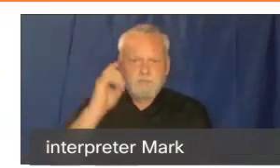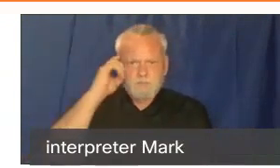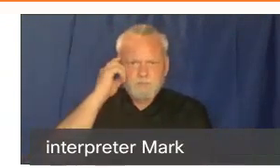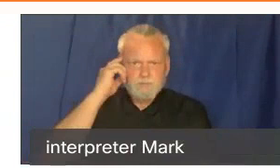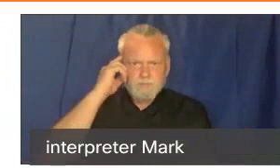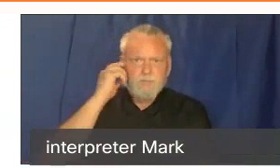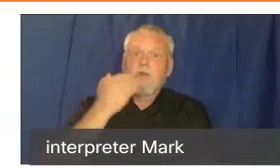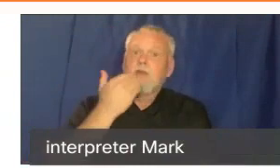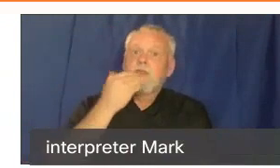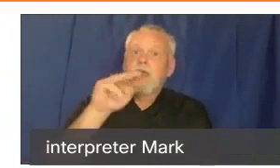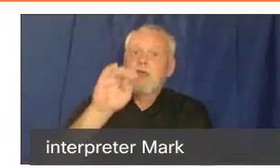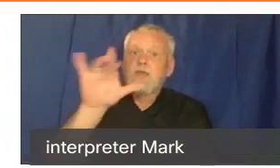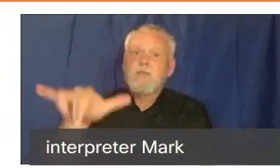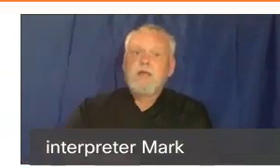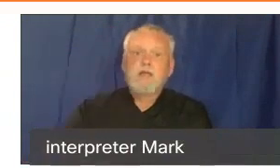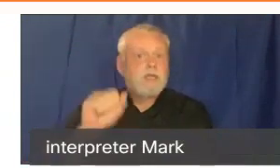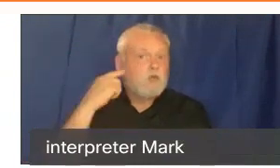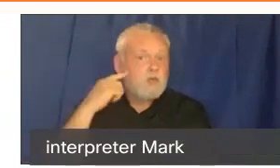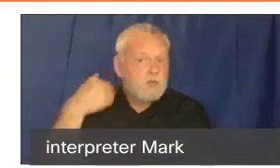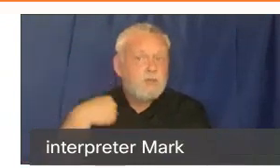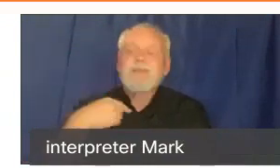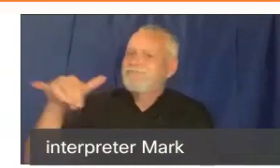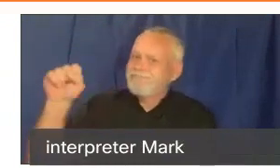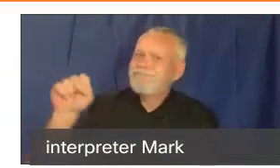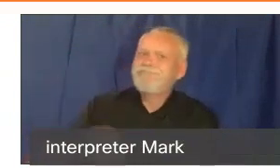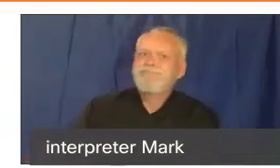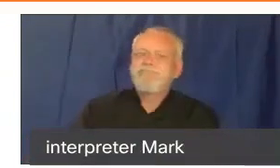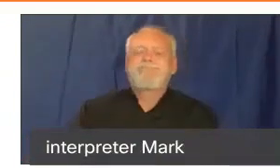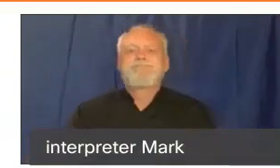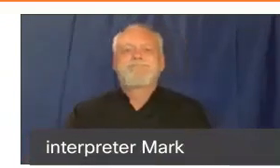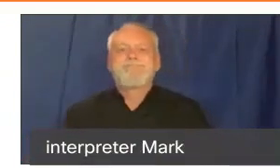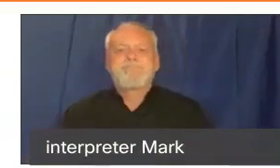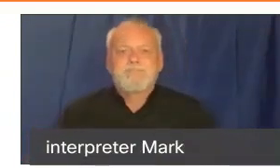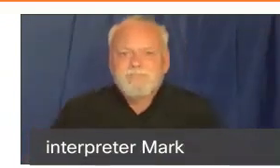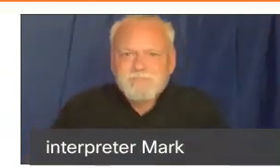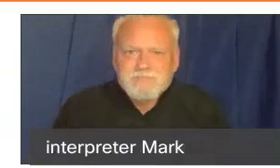Thank you, Molly. Uh, can you hear me? Yes, yes. Oh, great. Thanks.